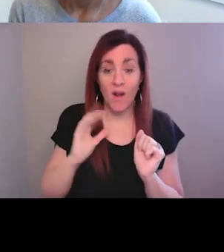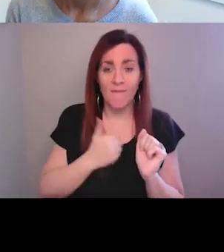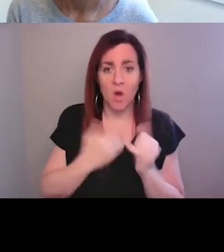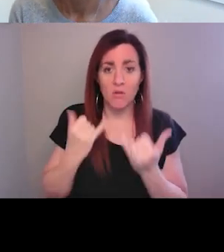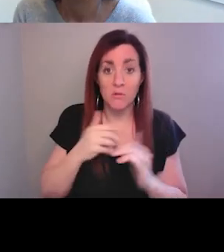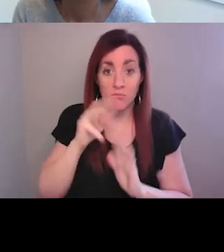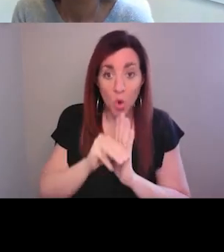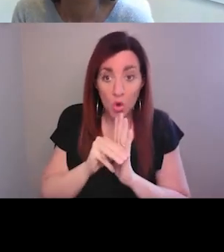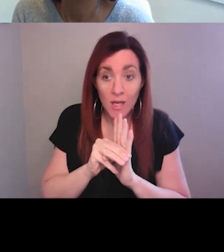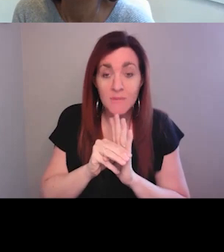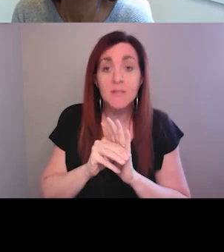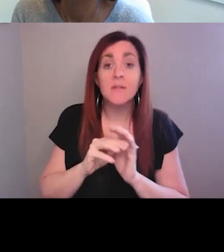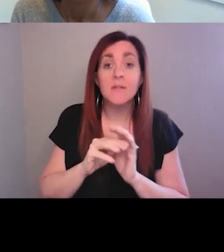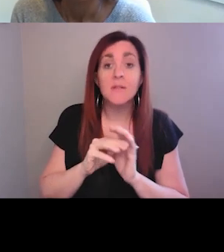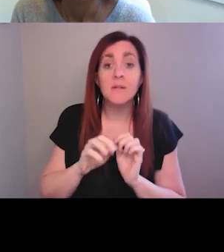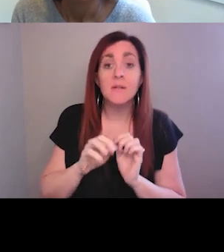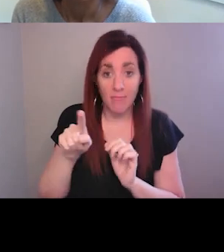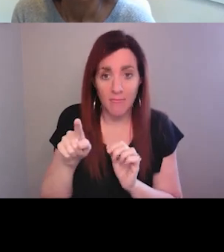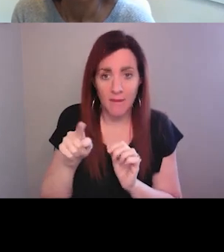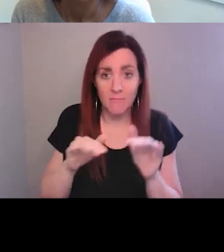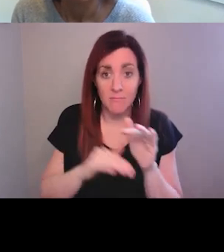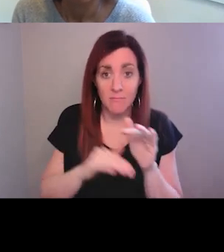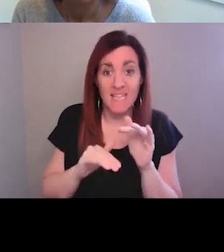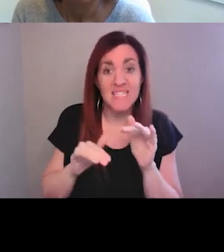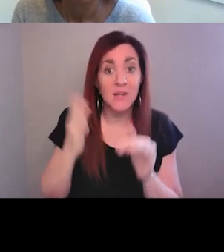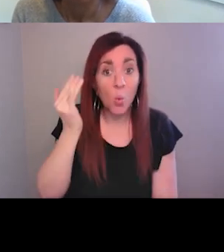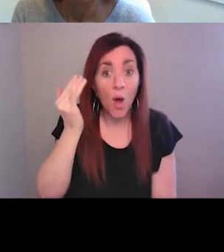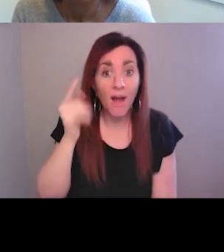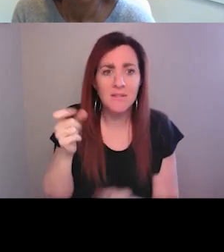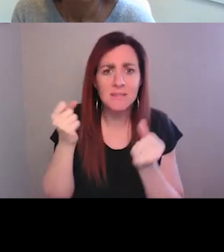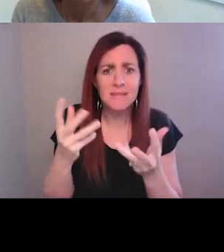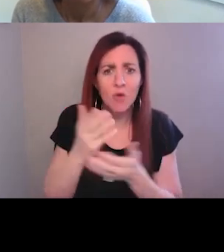THERE WAS SEVERAL ELEMENTS THEY USING THAT WE WANTED. LIKE NO